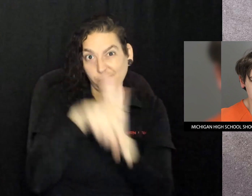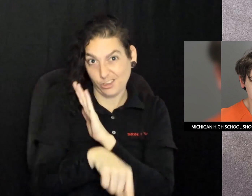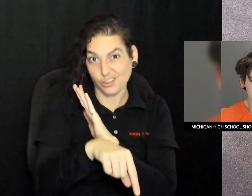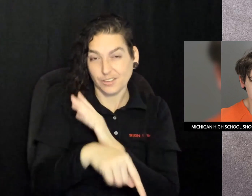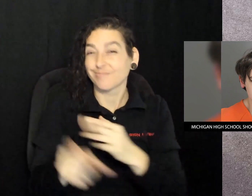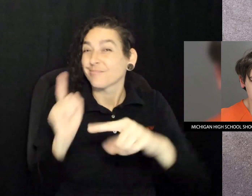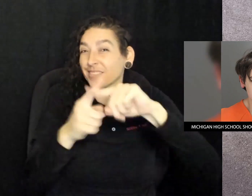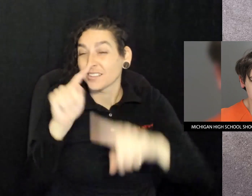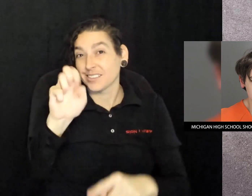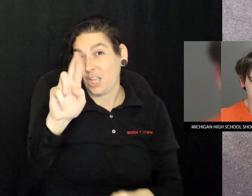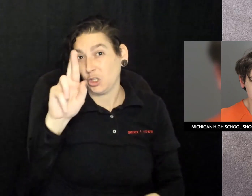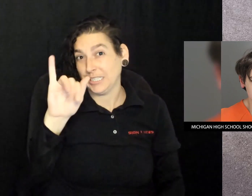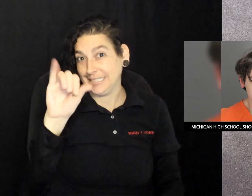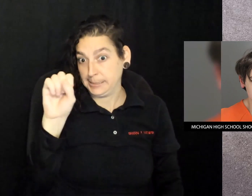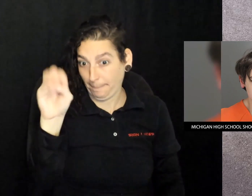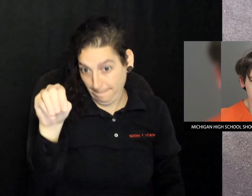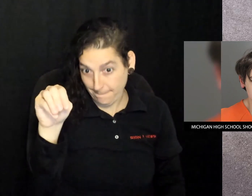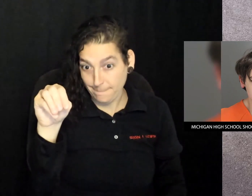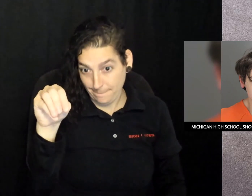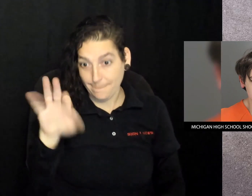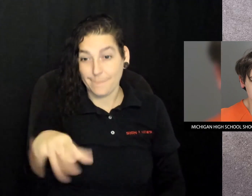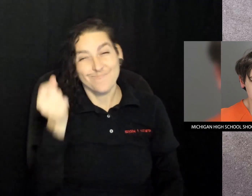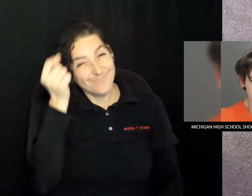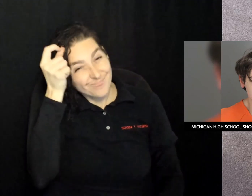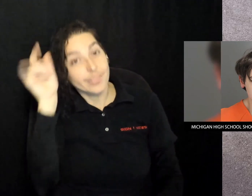to charge him with first-degree murder and terrorism